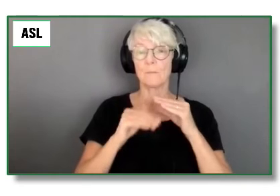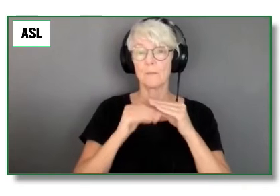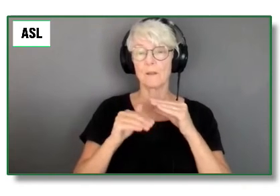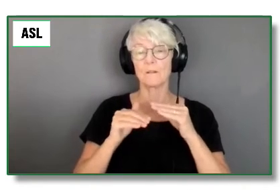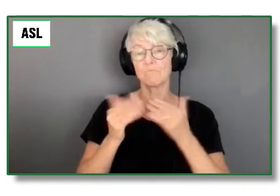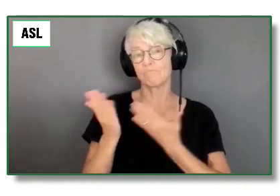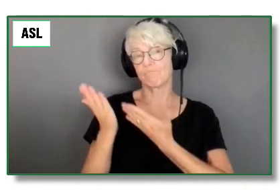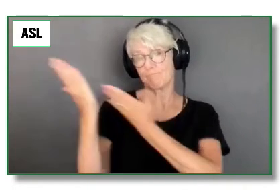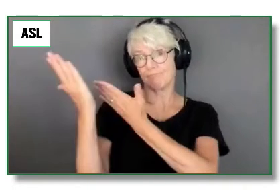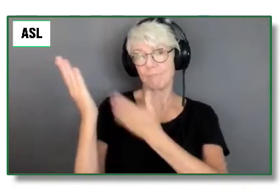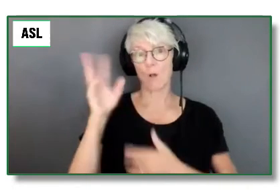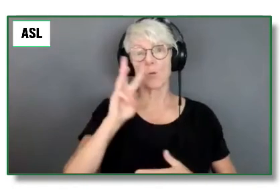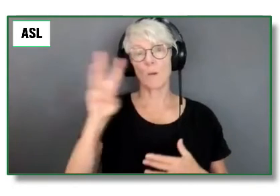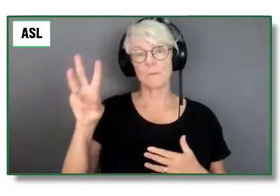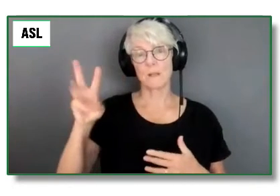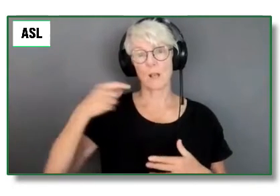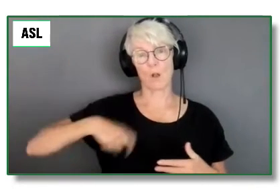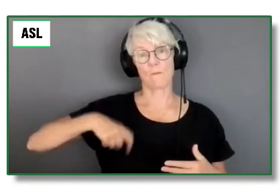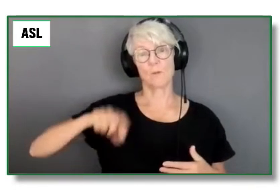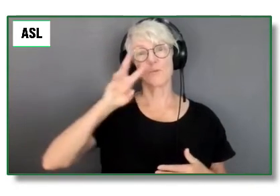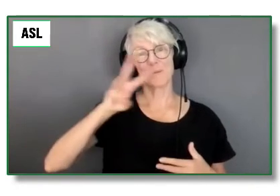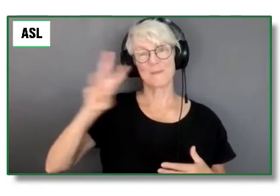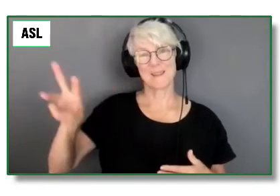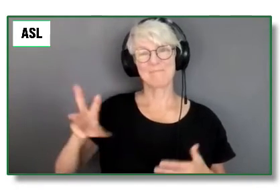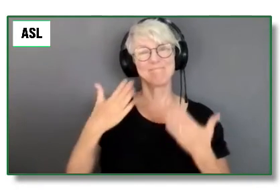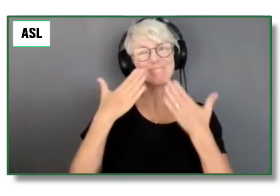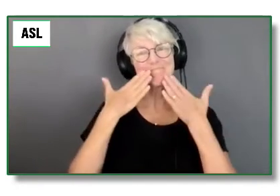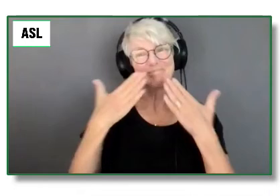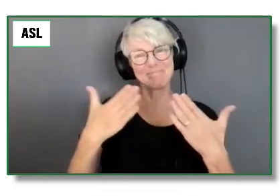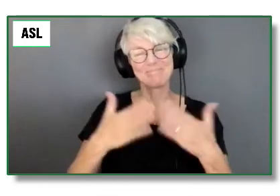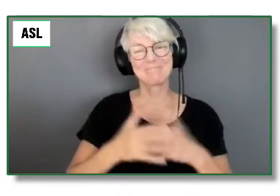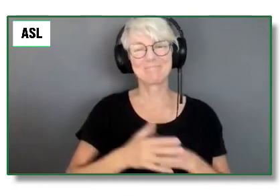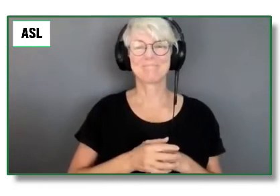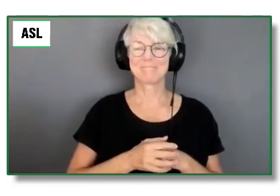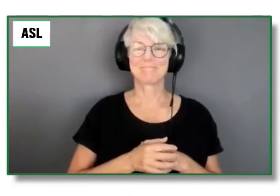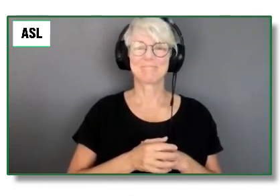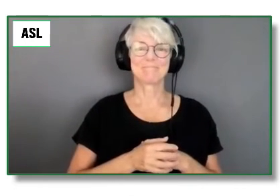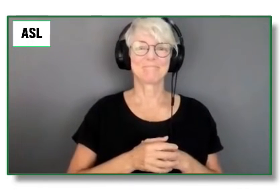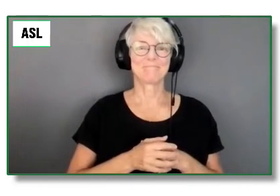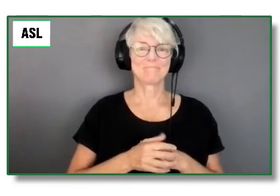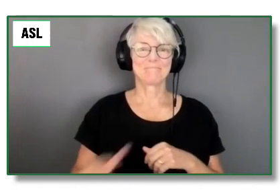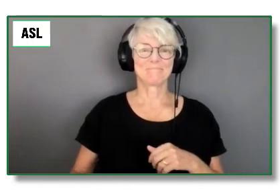for the conference. Thank you. Thank you Bonnie and Lori. I really